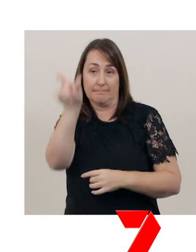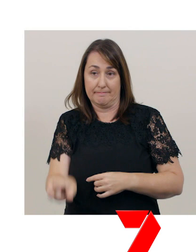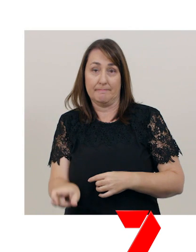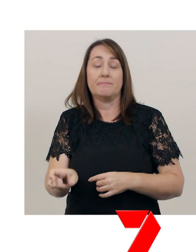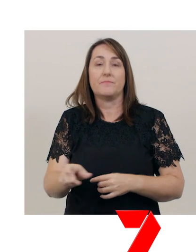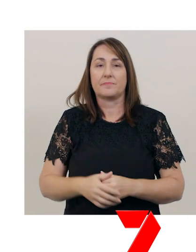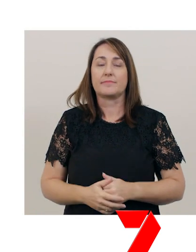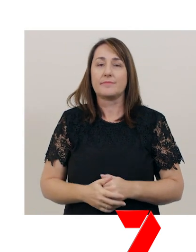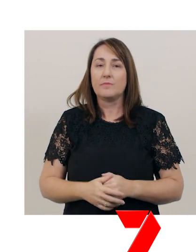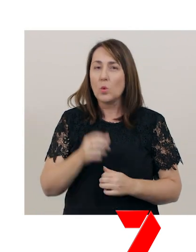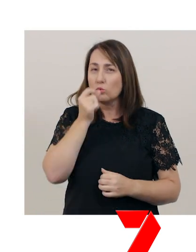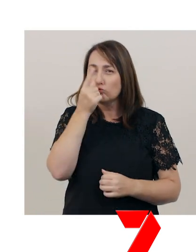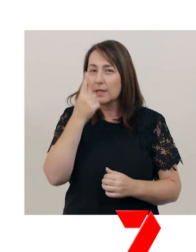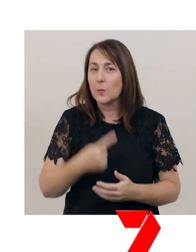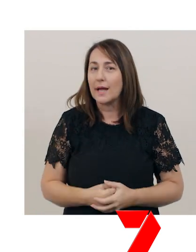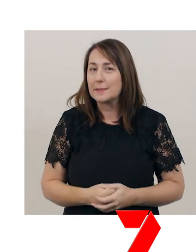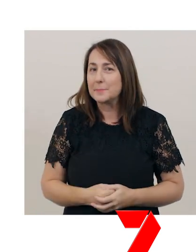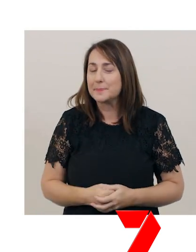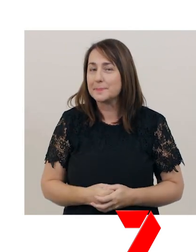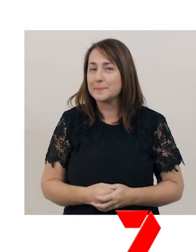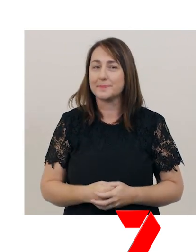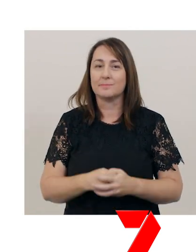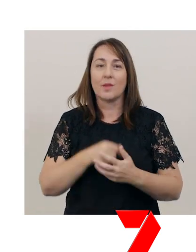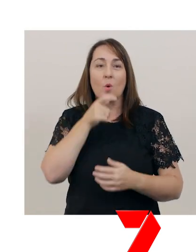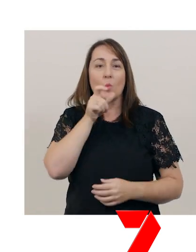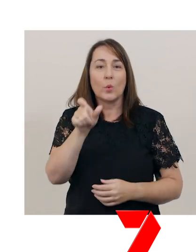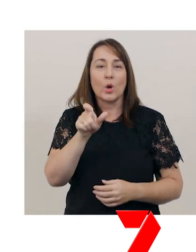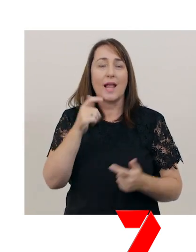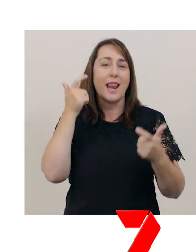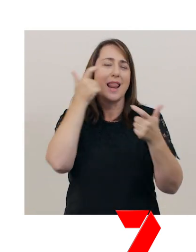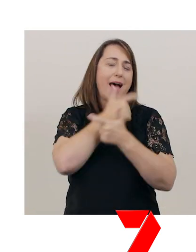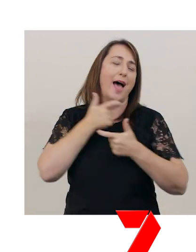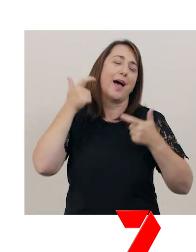Here’s a tricky one. What about the word ‘laughed’?